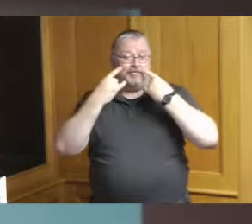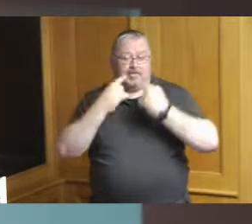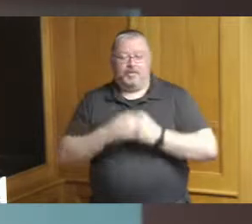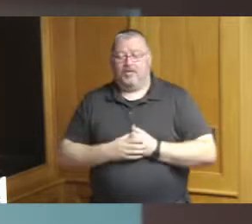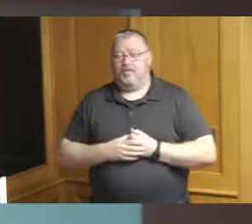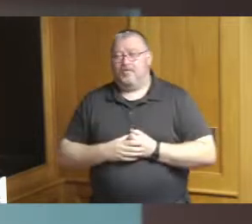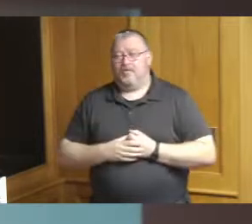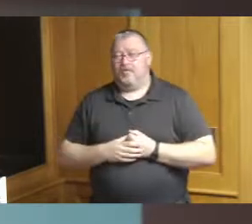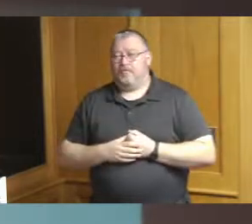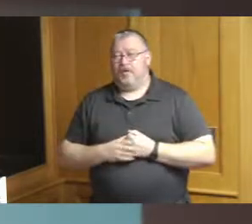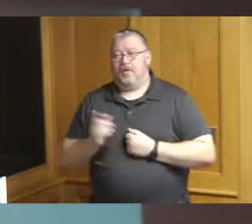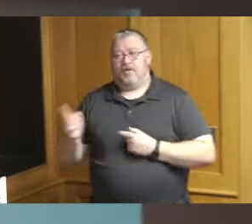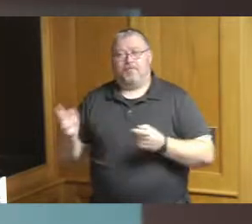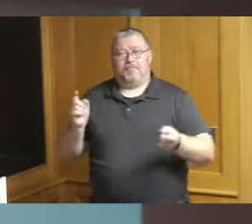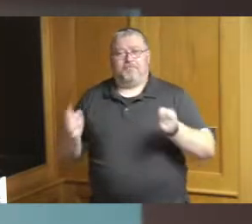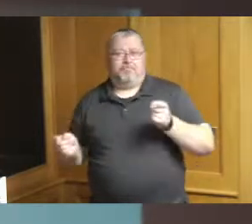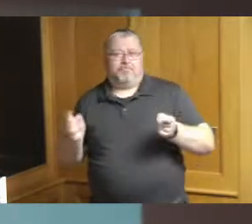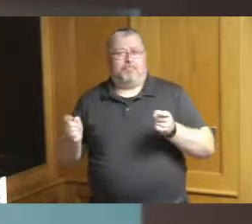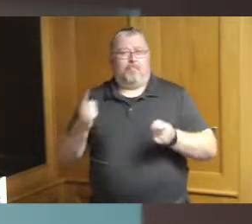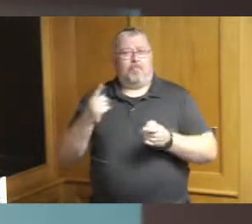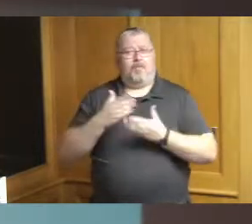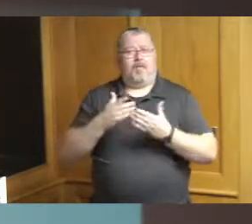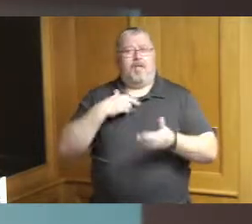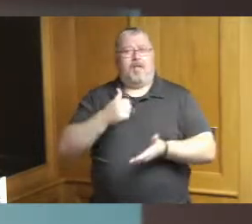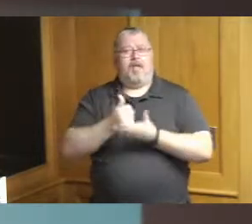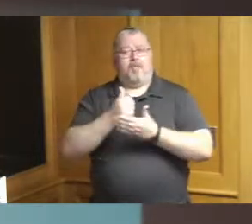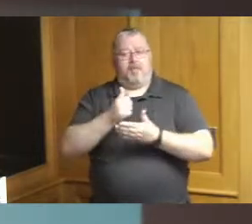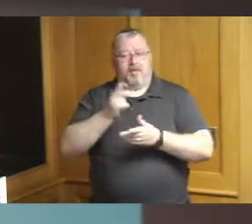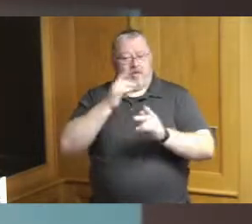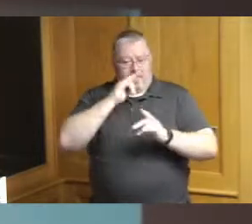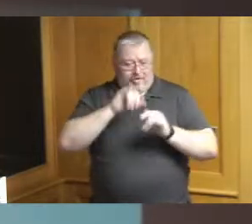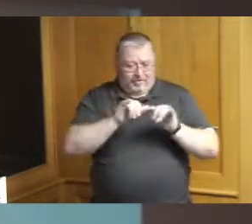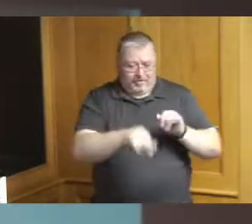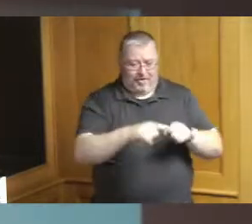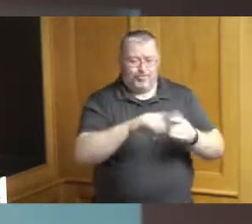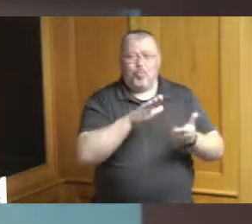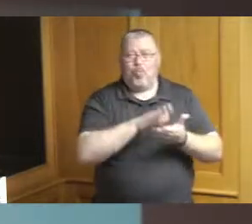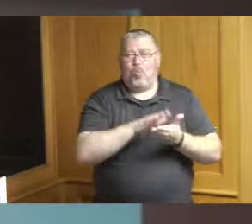adjusted one metric that will help keep kids in school which i think is a good a good thing